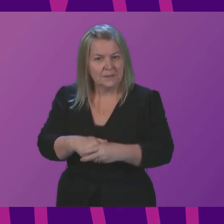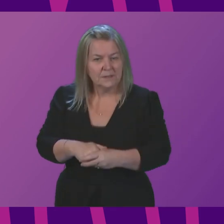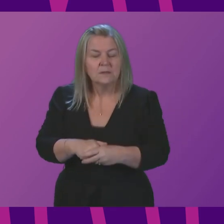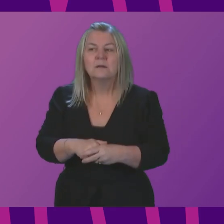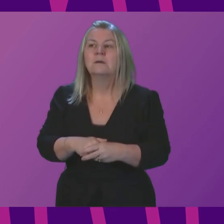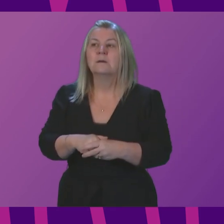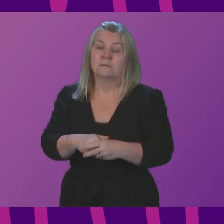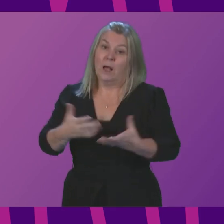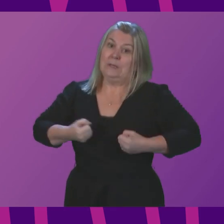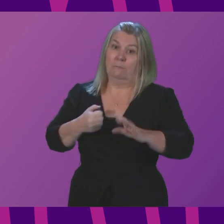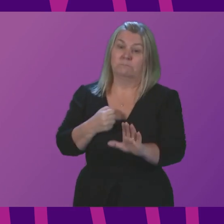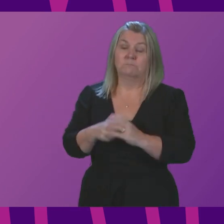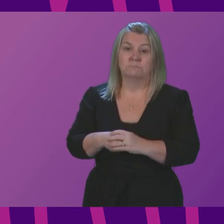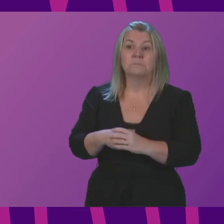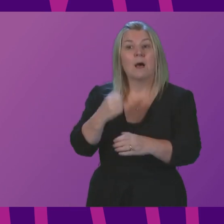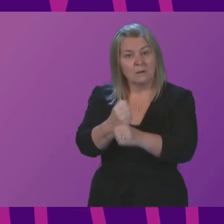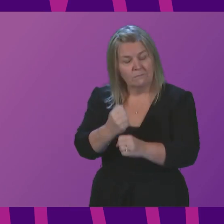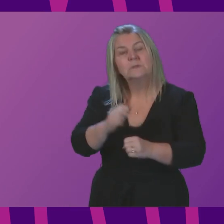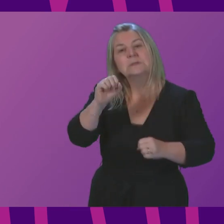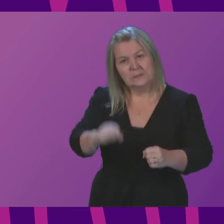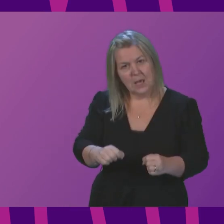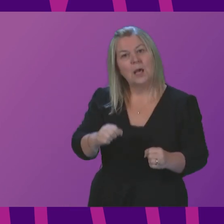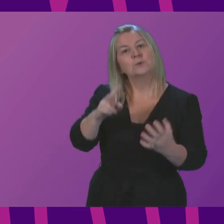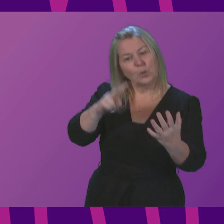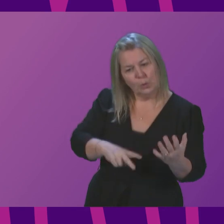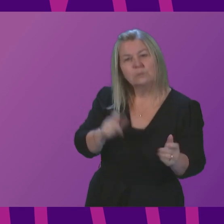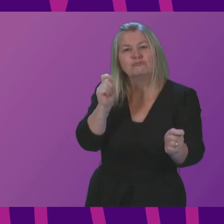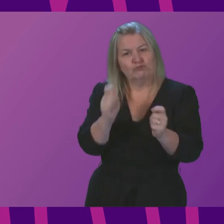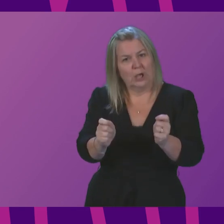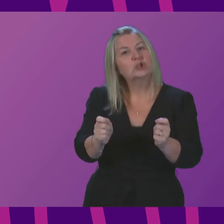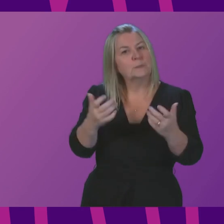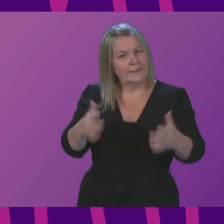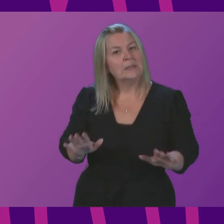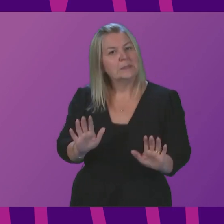The Government is taking forward a range of changes and reforms because some of what Douglas